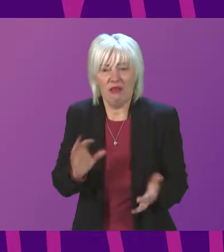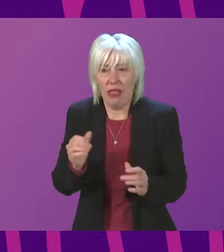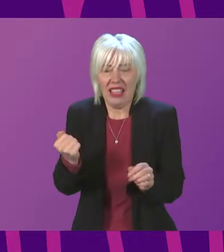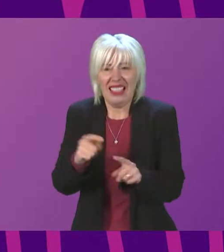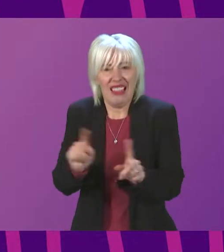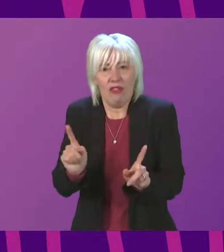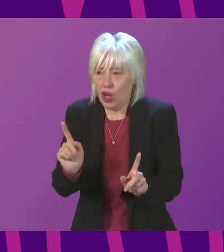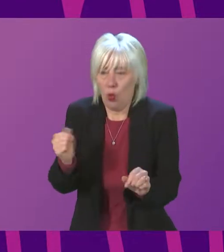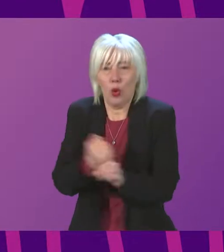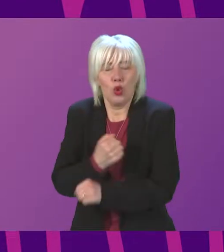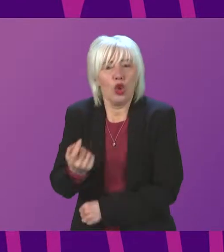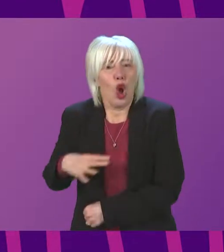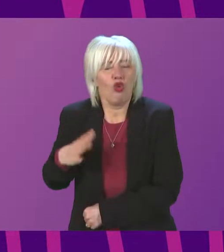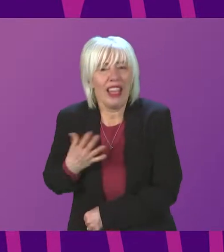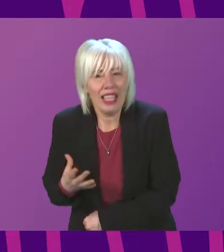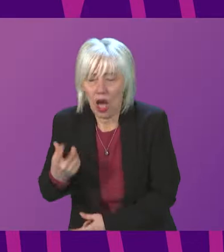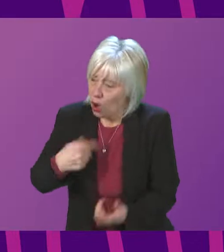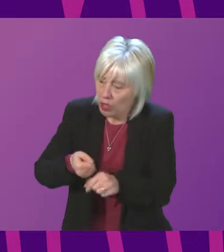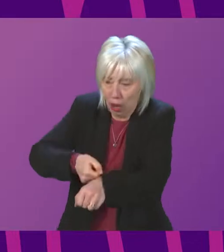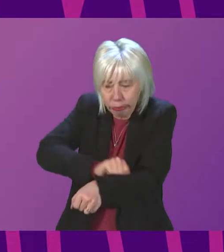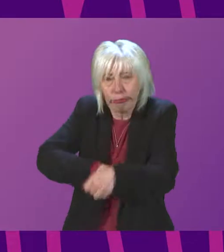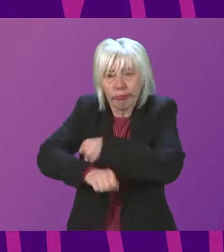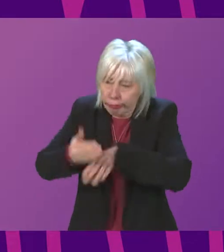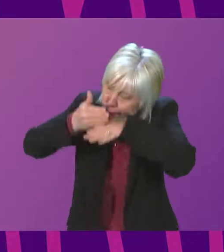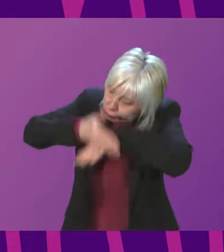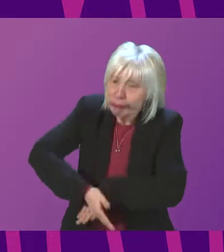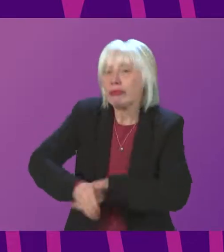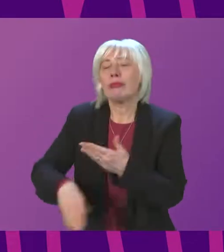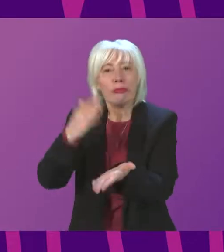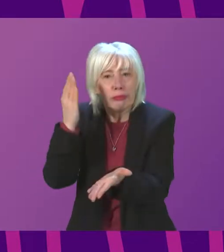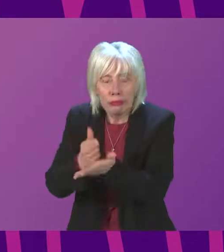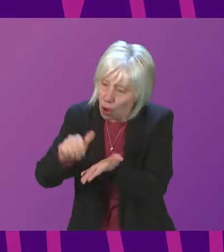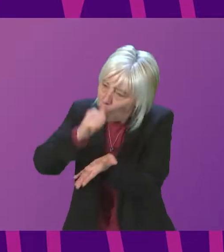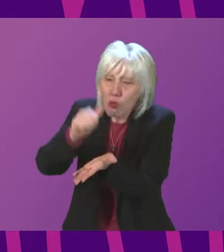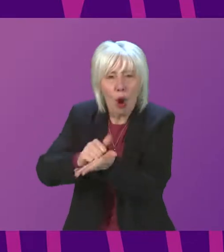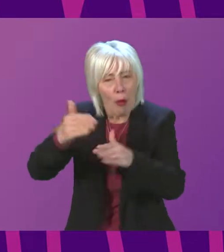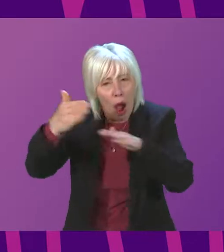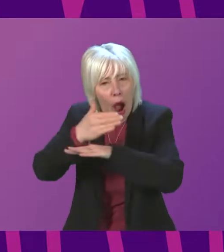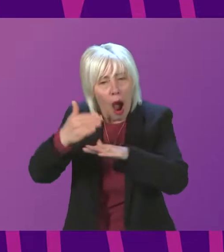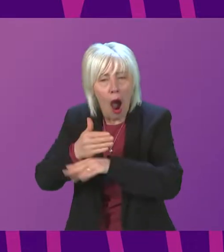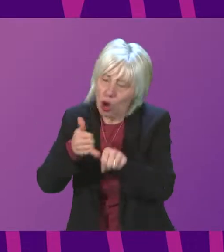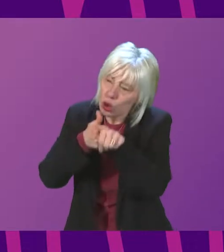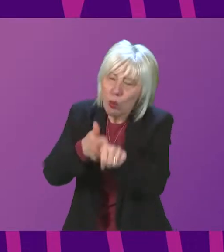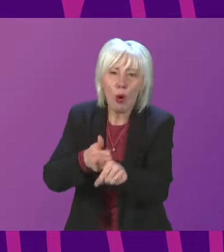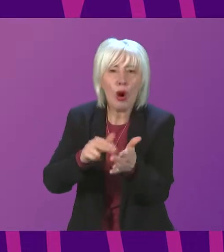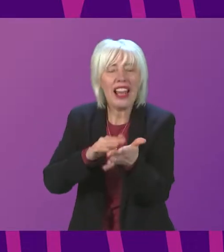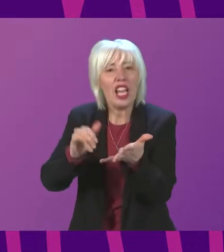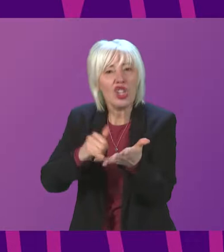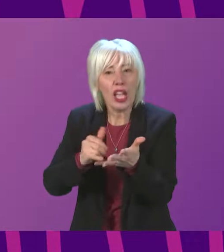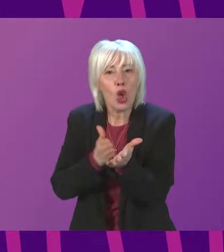We are taking and will continue to take the proper actions to support our NHS into recovery,